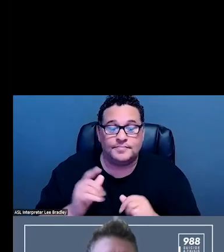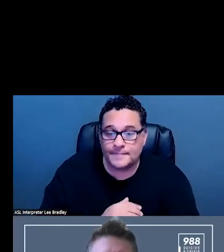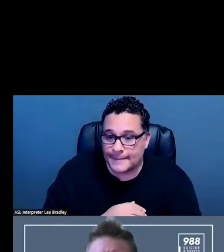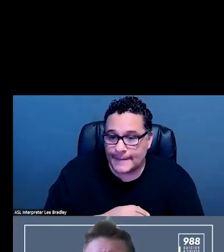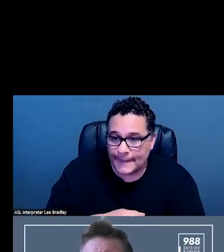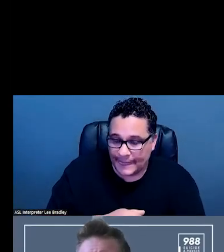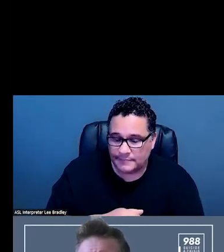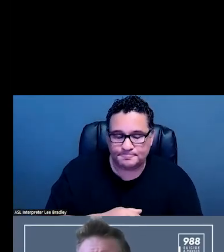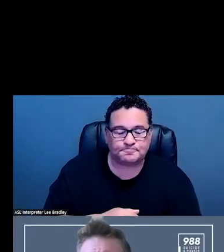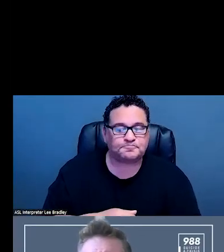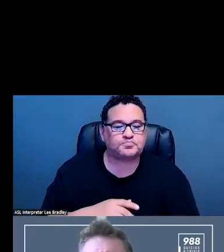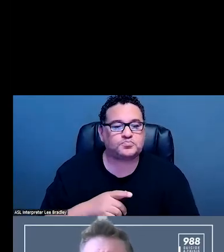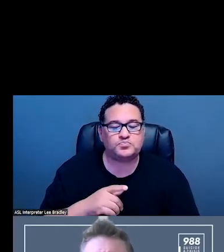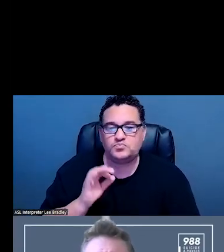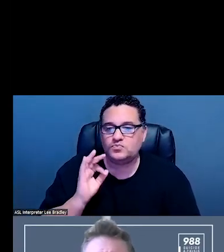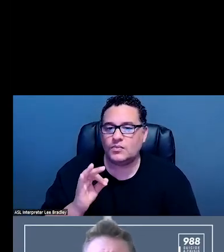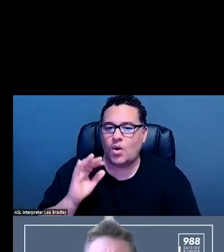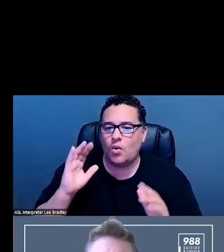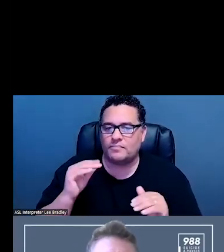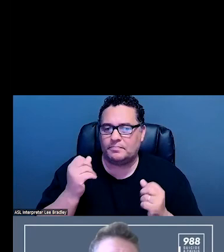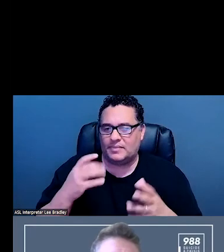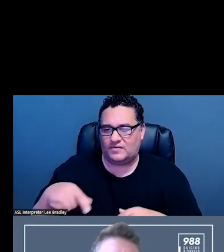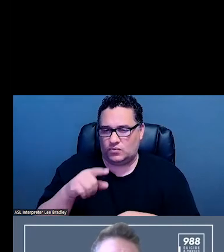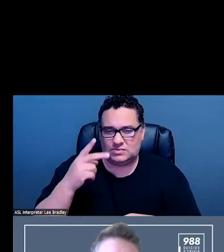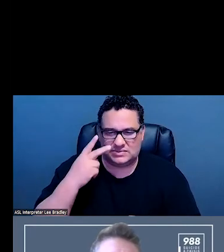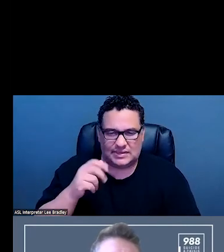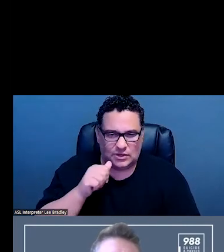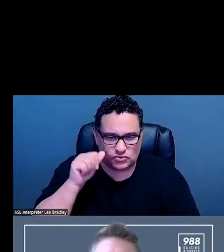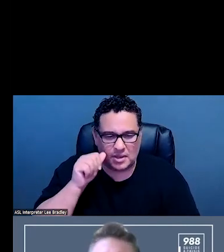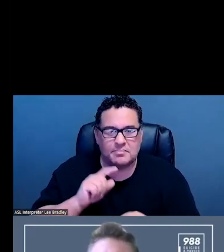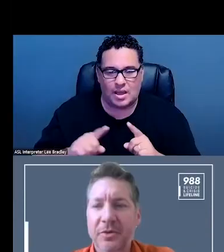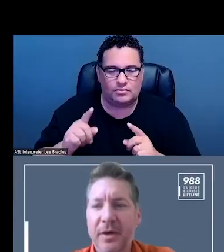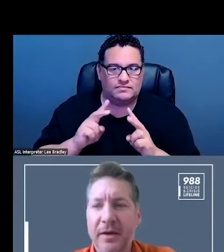SO WE ARE HOPEFULLY MANY OF YOU HAD SEEN YESTERDAY, VERY EXCITED WE ARE ABLE TO,